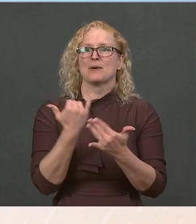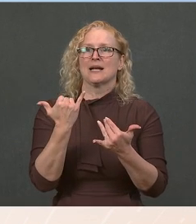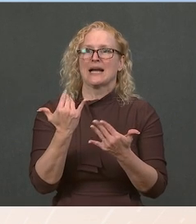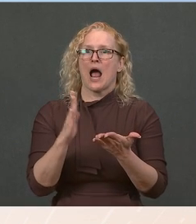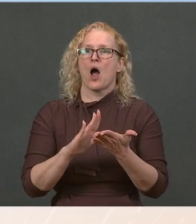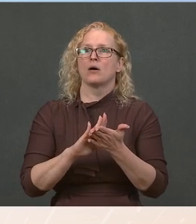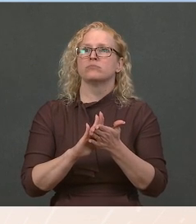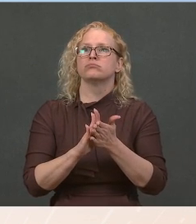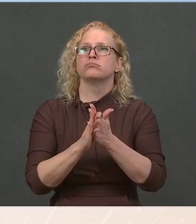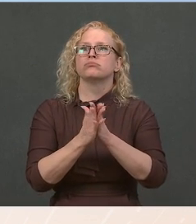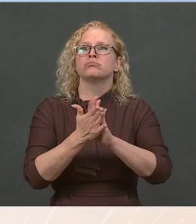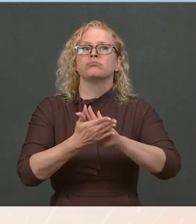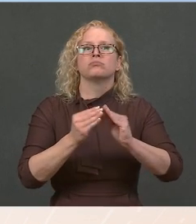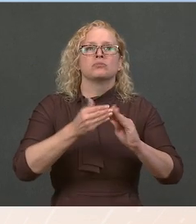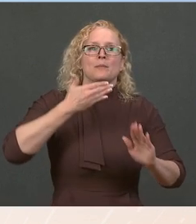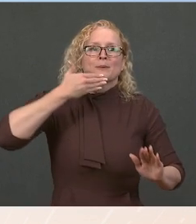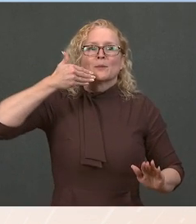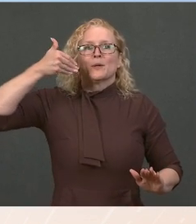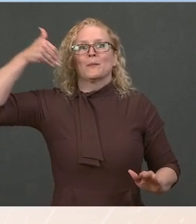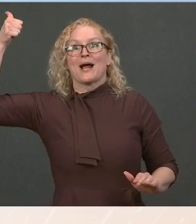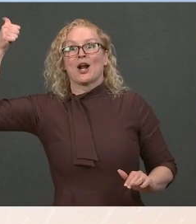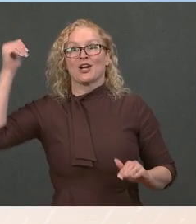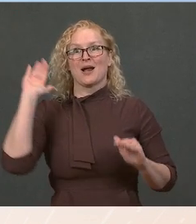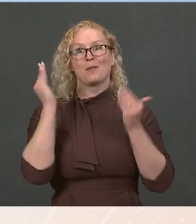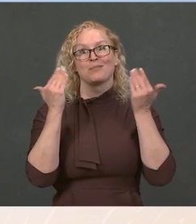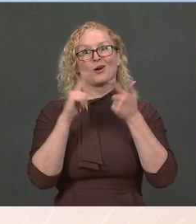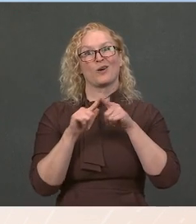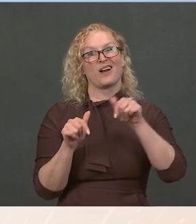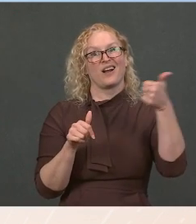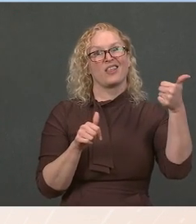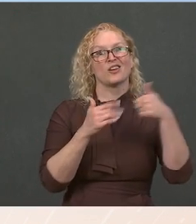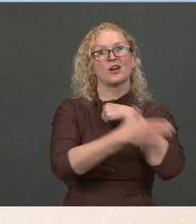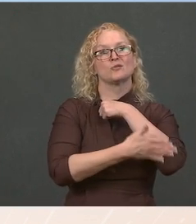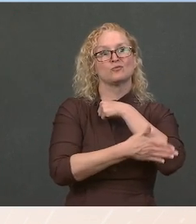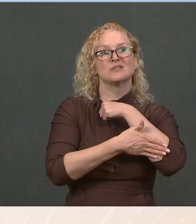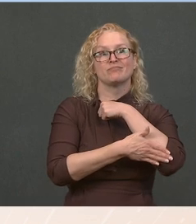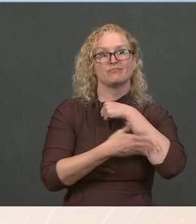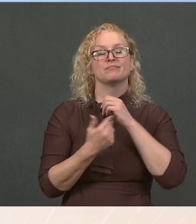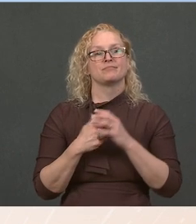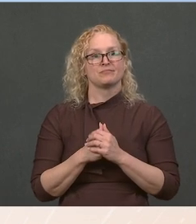And because of that, businesses were able to stay open, schools were able to reopen,